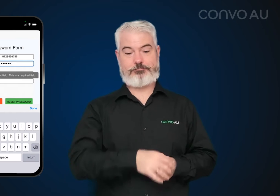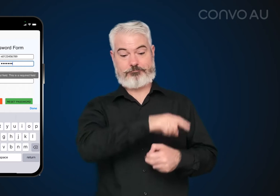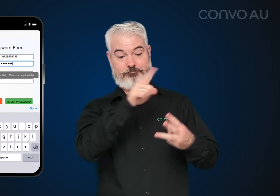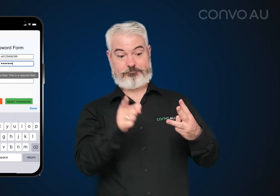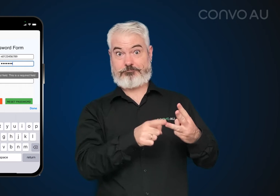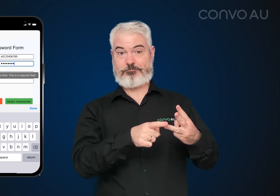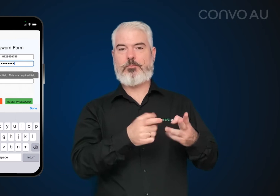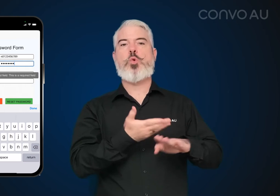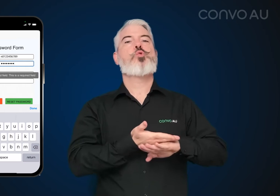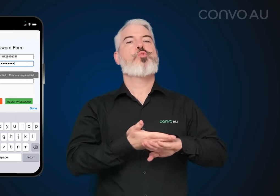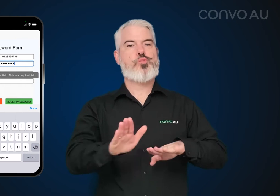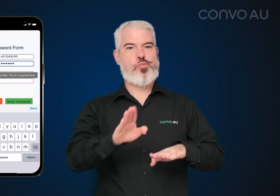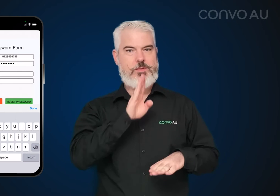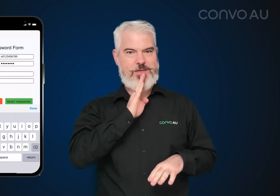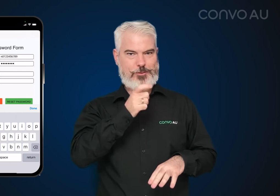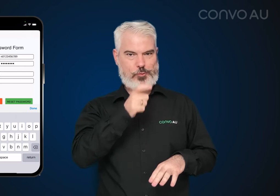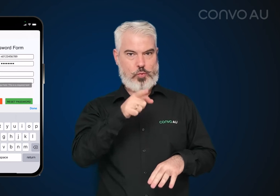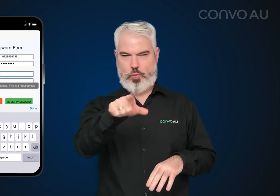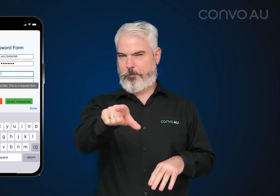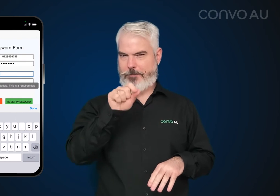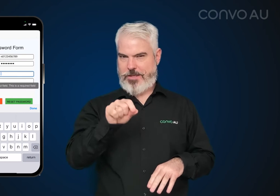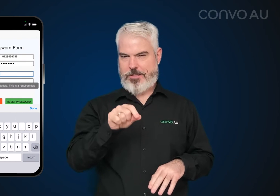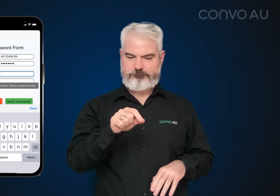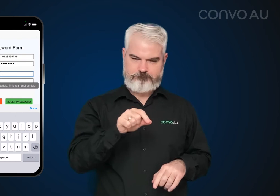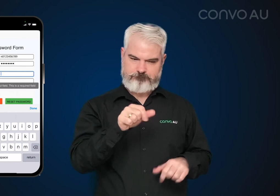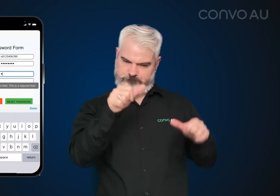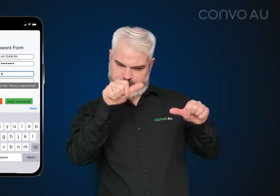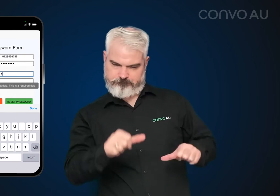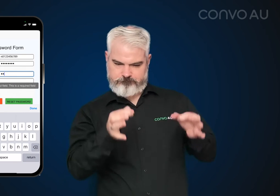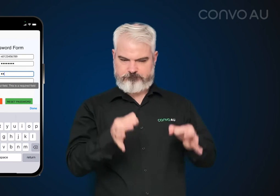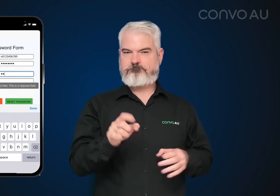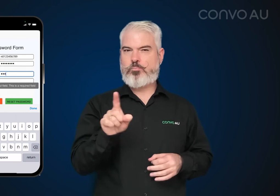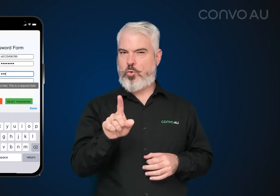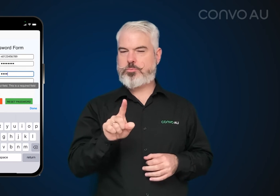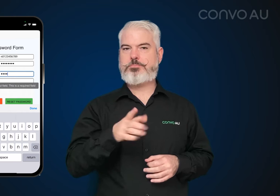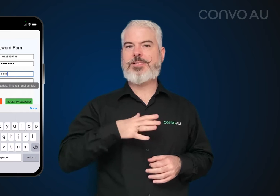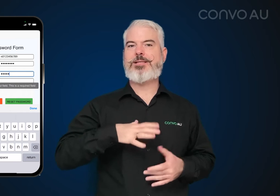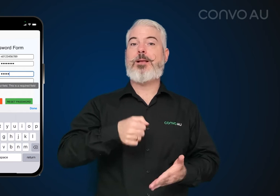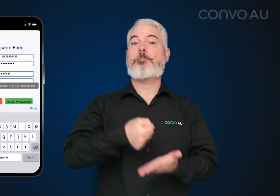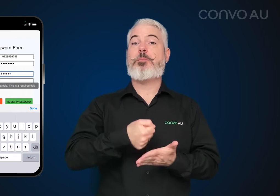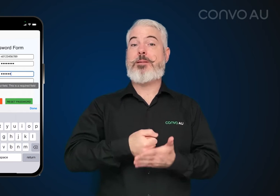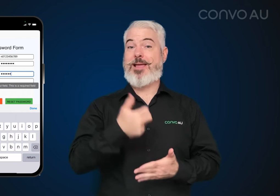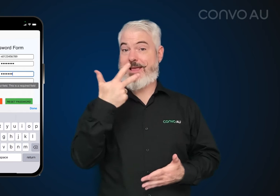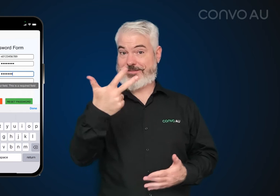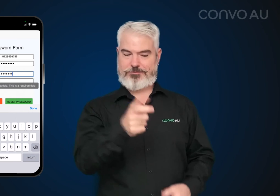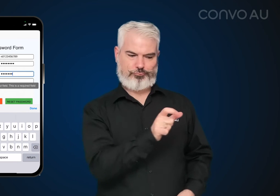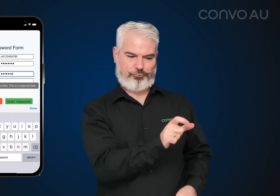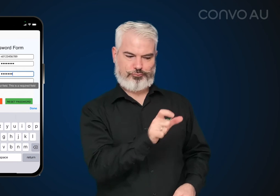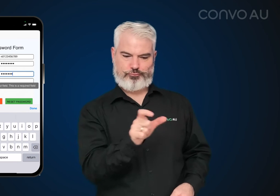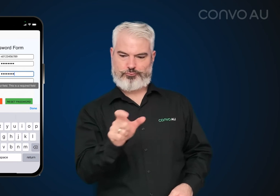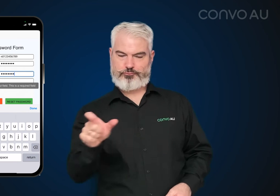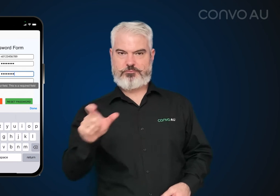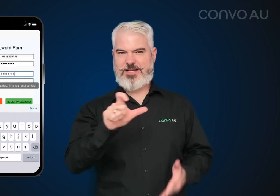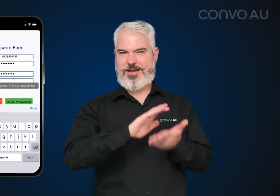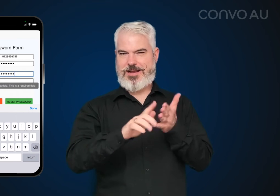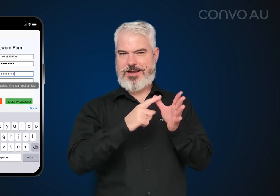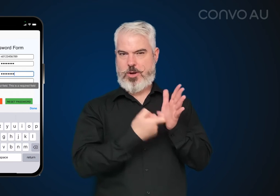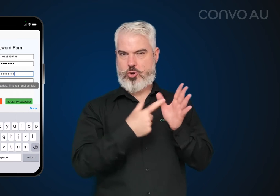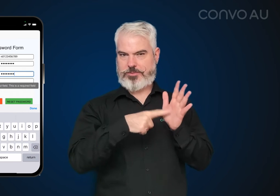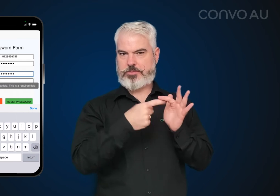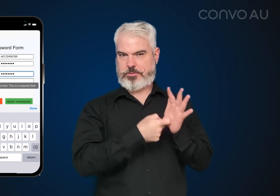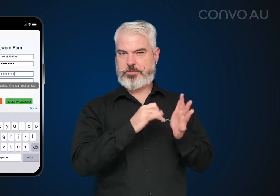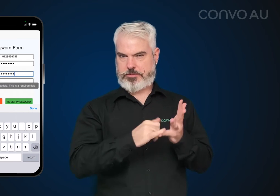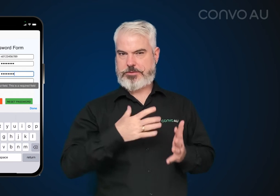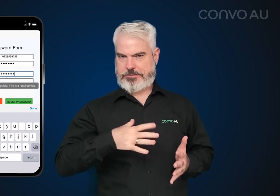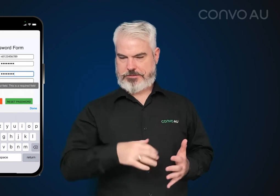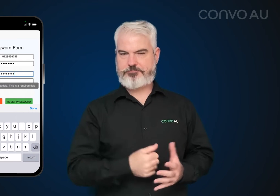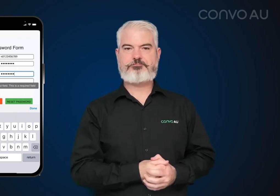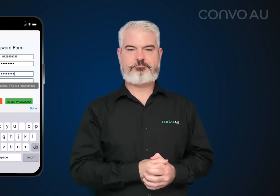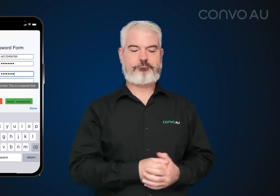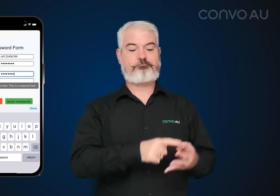and then choose a strong password that is at least 8 characters long.